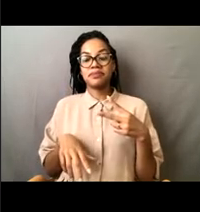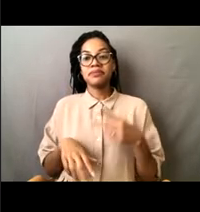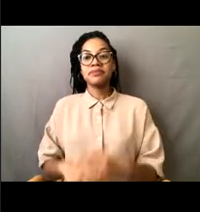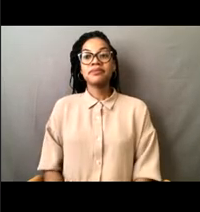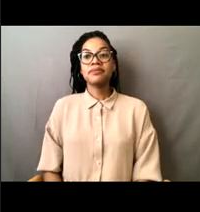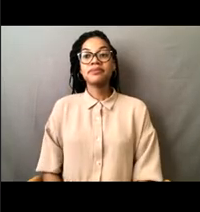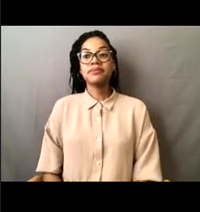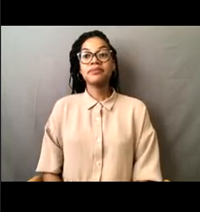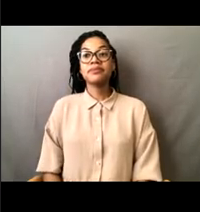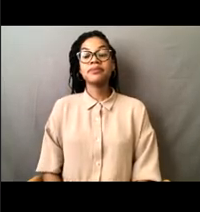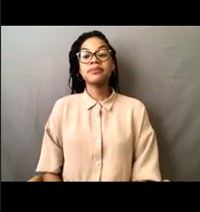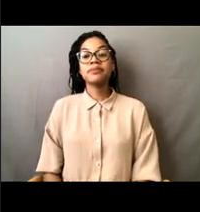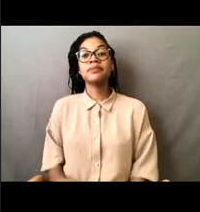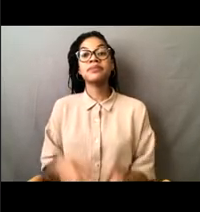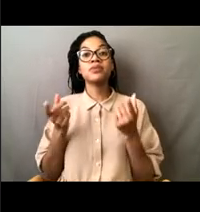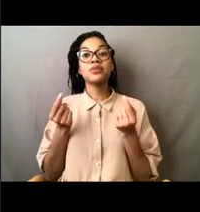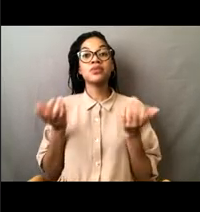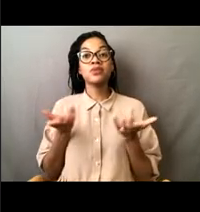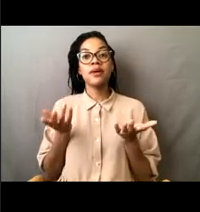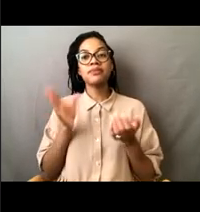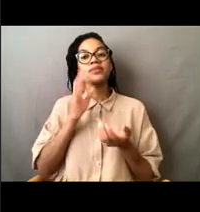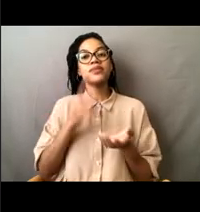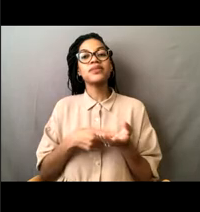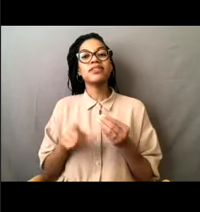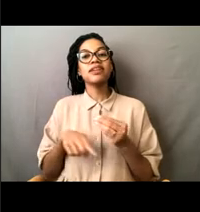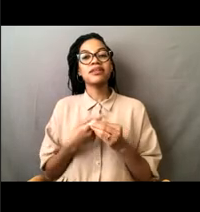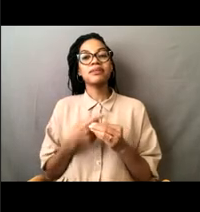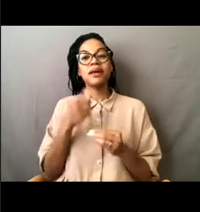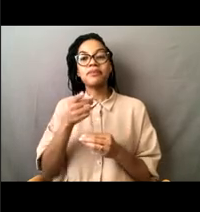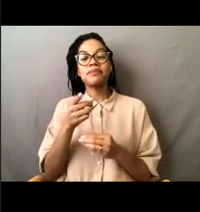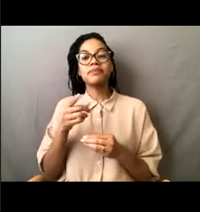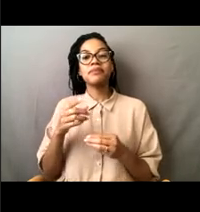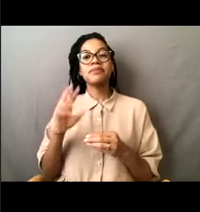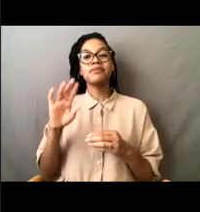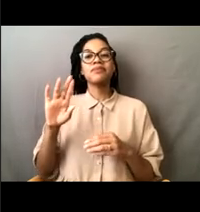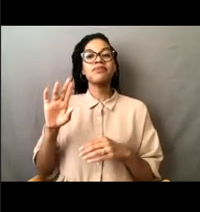What we're going to be covering is a little bit about fresh water fish adaptations,